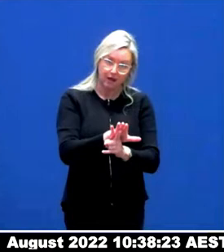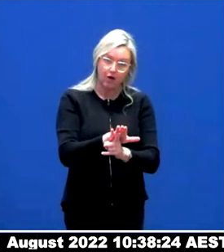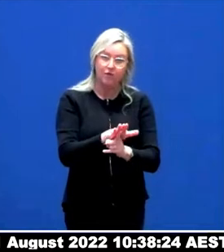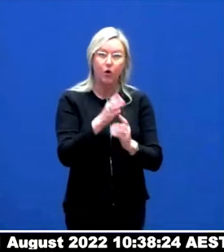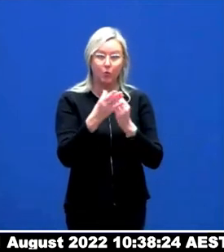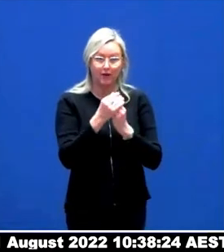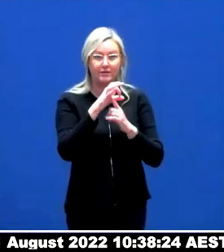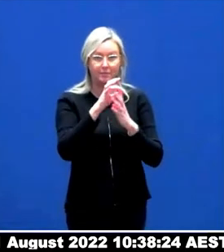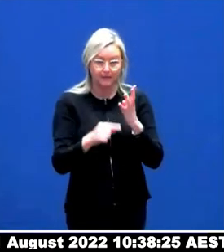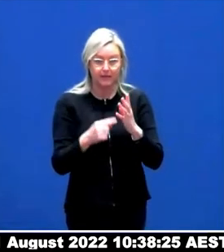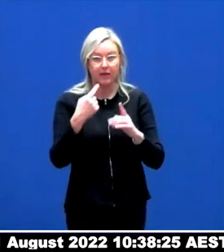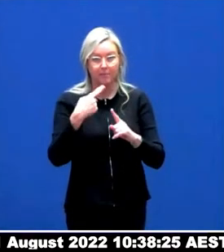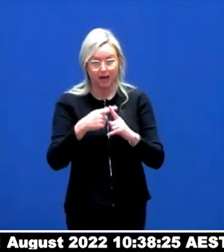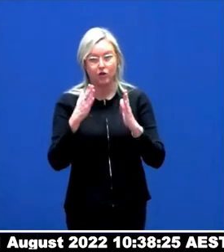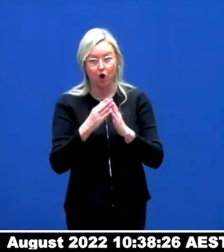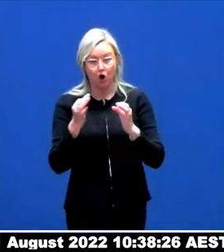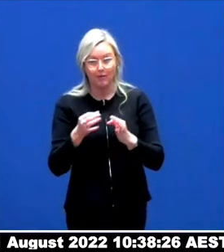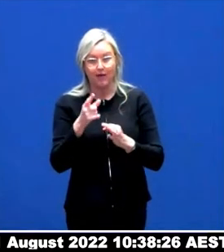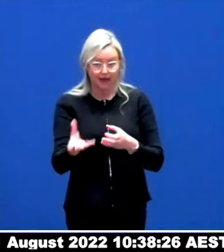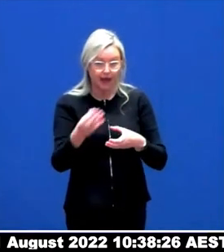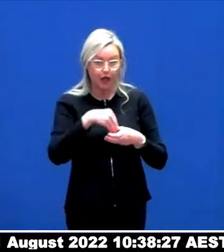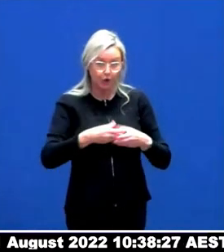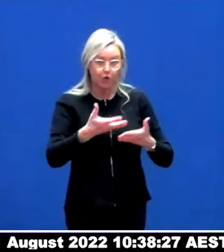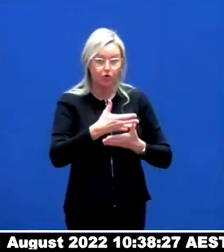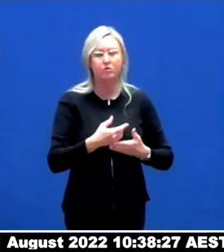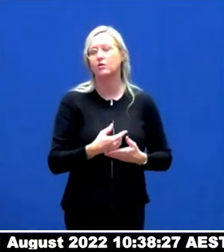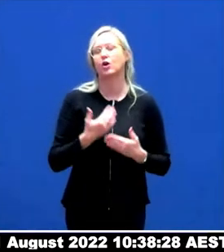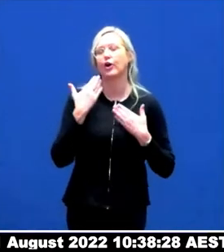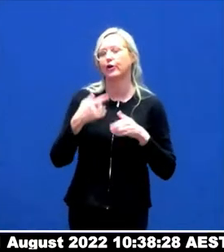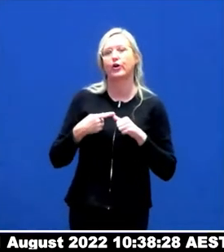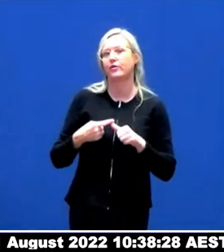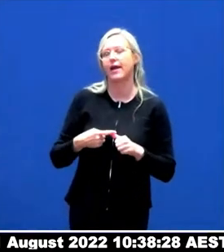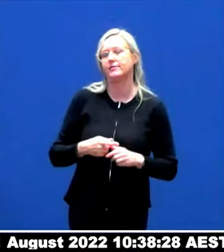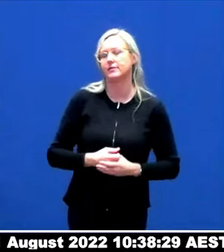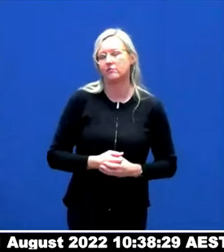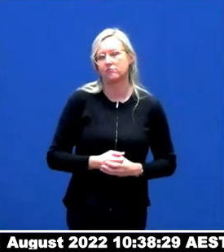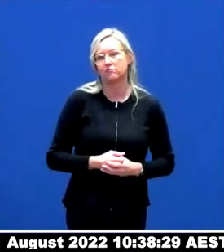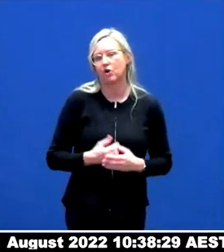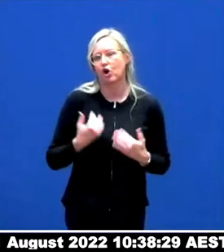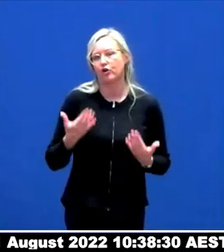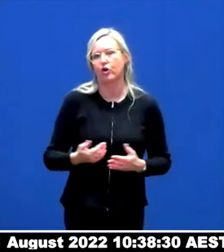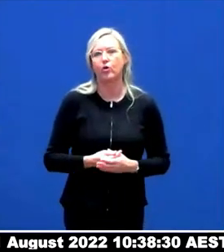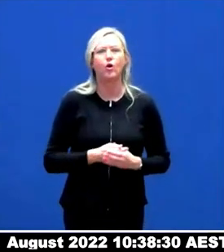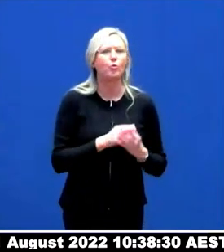Were they part of the consultation? I don't know the answer to that question. We certainly consulted over 3,000 people.